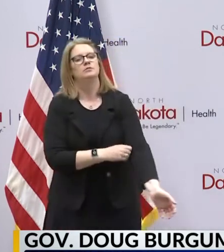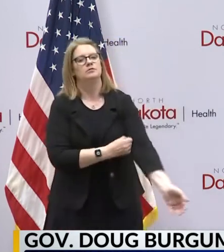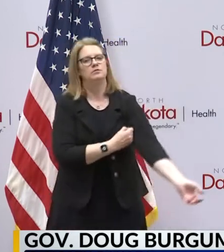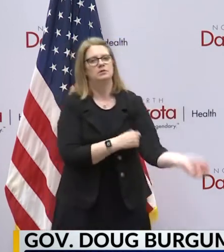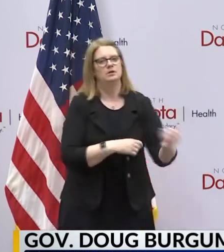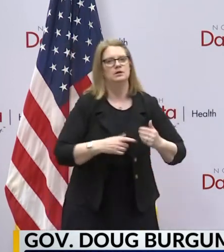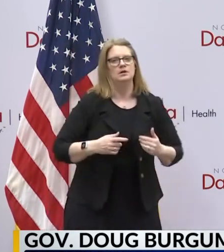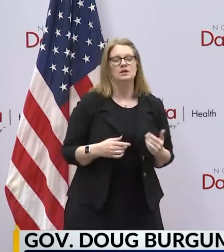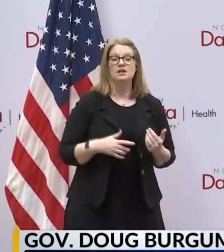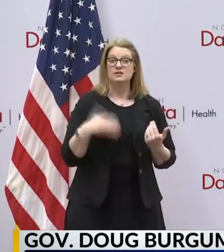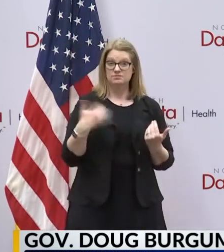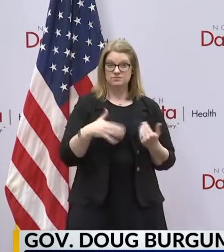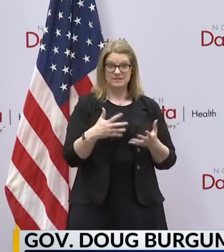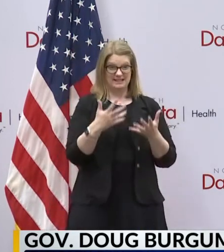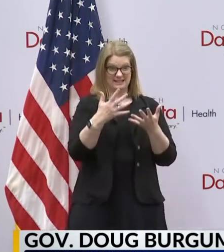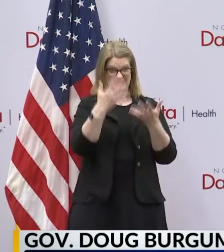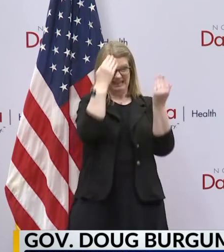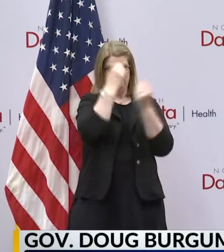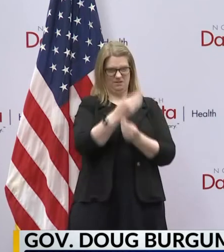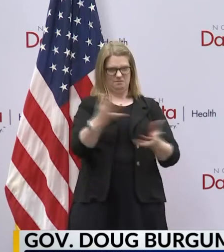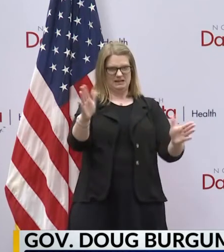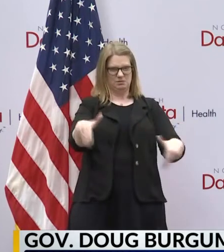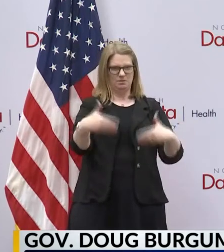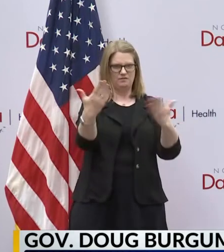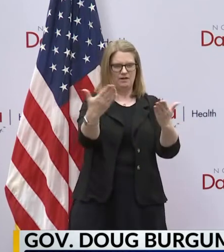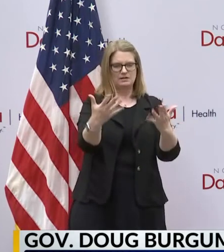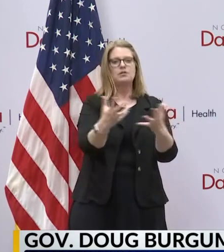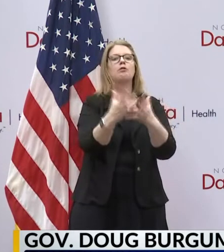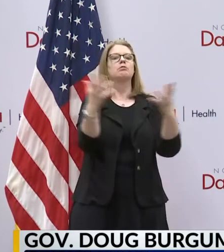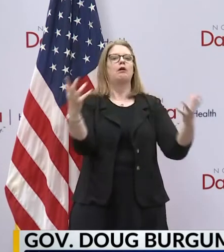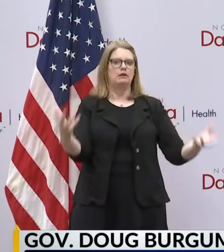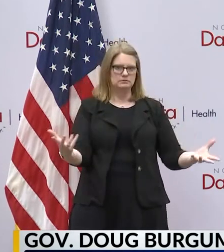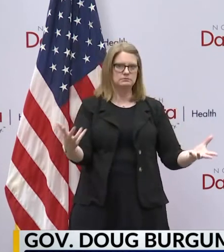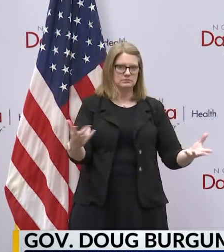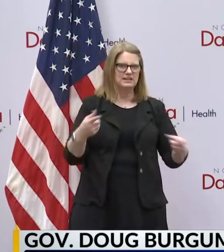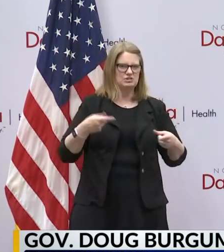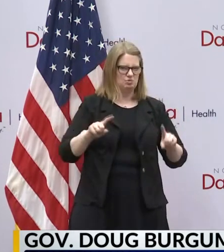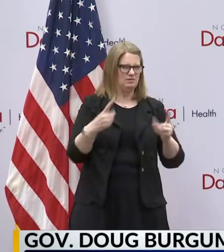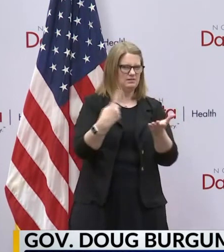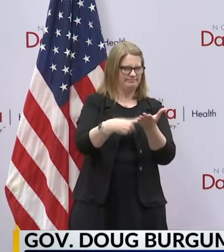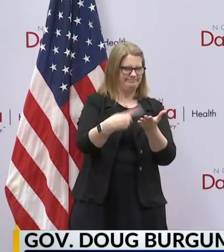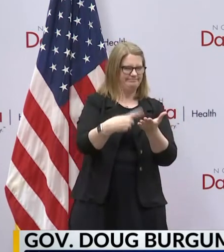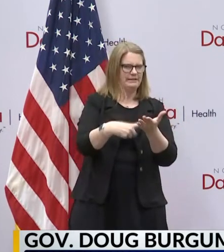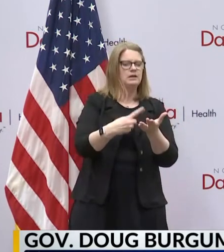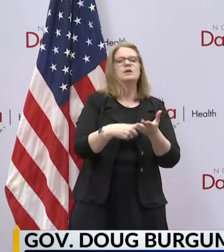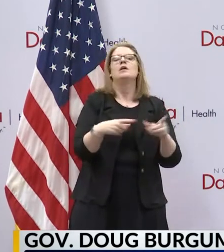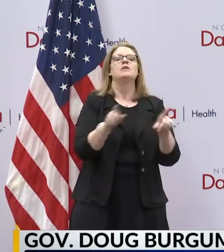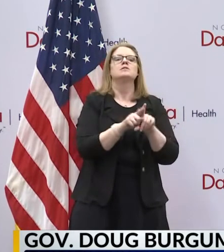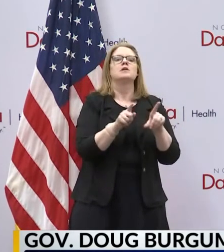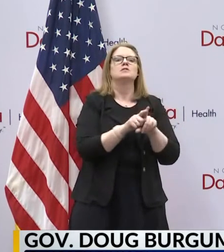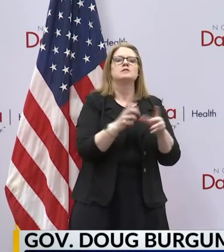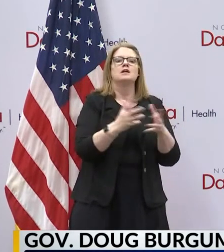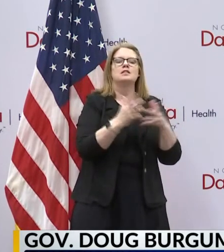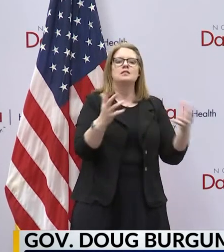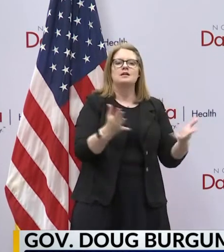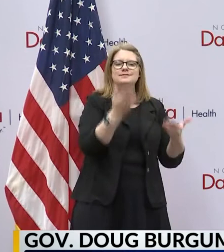THAT WE WANT TO SHARE. WE KNOW THAT WE'VE BEEN PROVIDING HUGE AMOUNTS OF DATA ON COVID-19 CASES DURING THESE